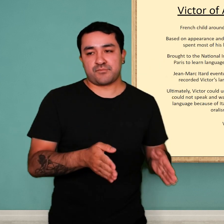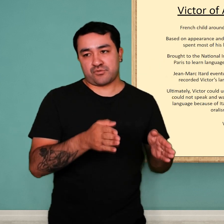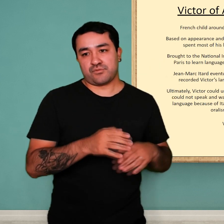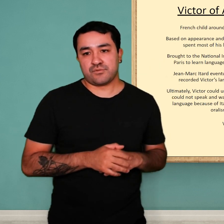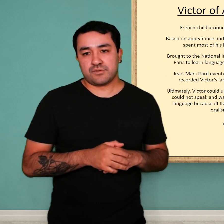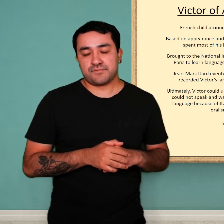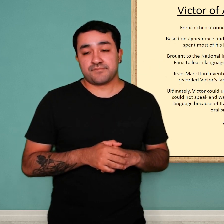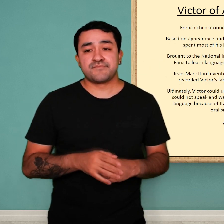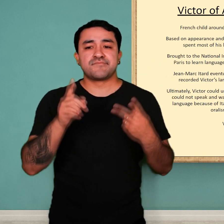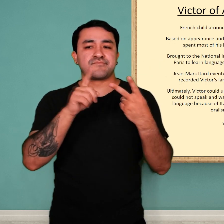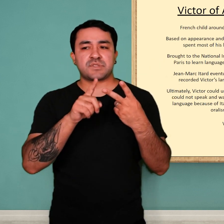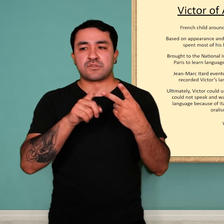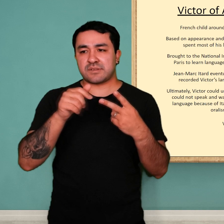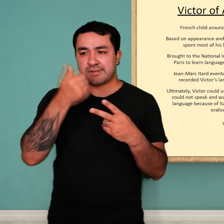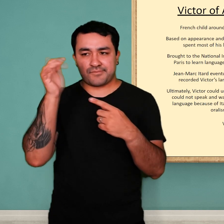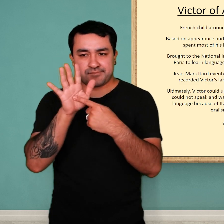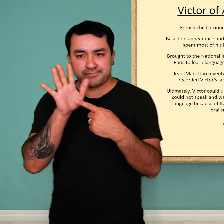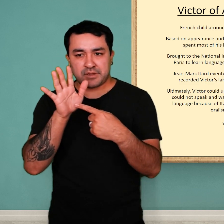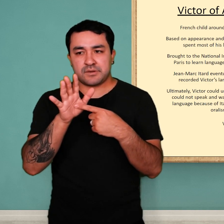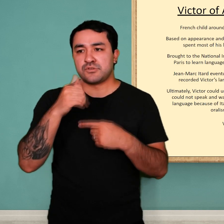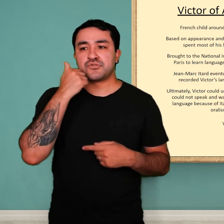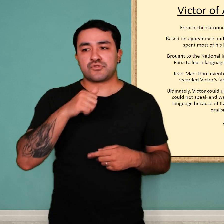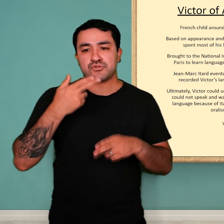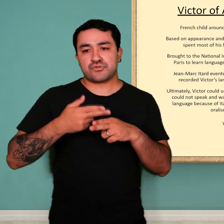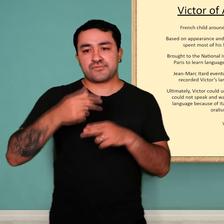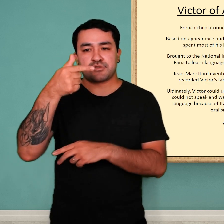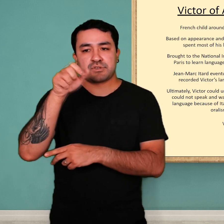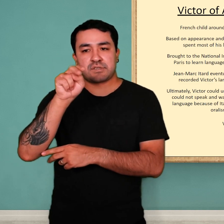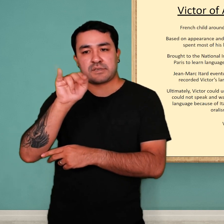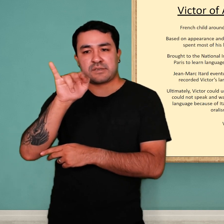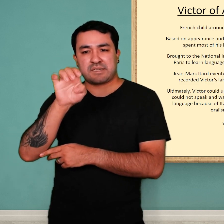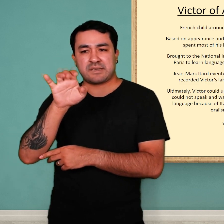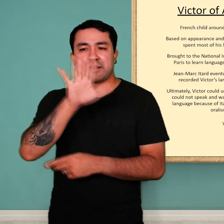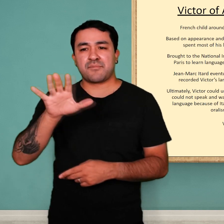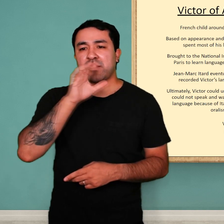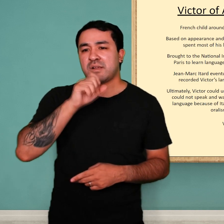Itard never tried to teach Victor sign language since he preferred oralism and claimed,